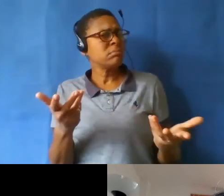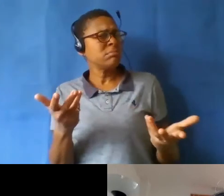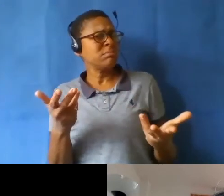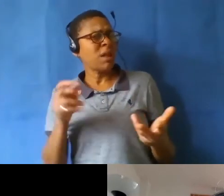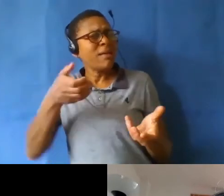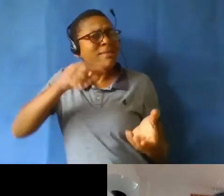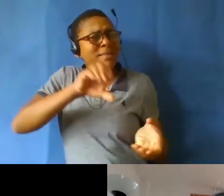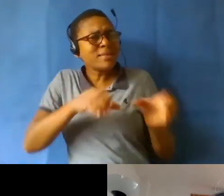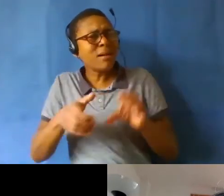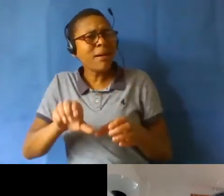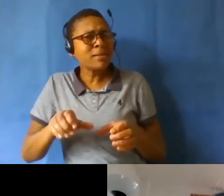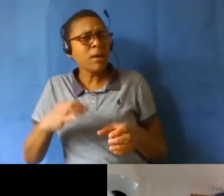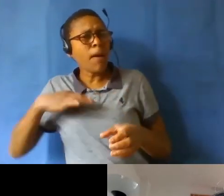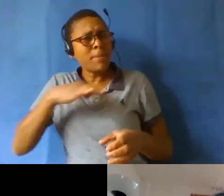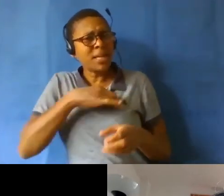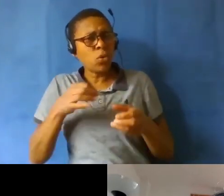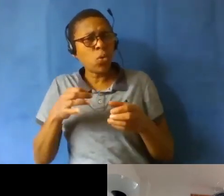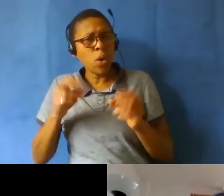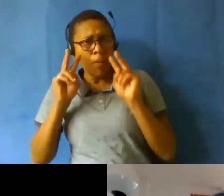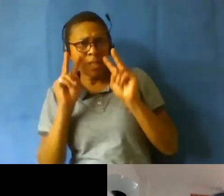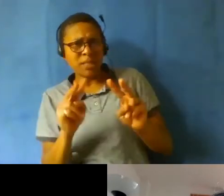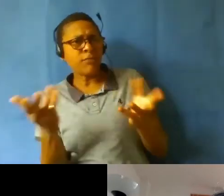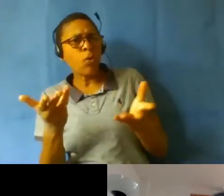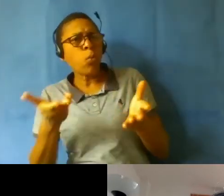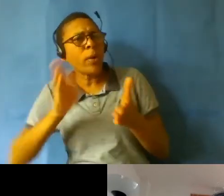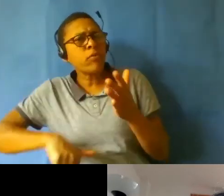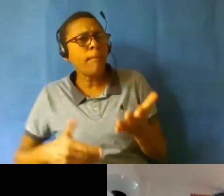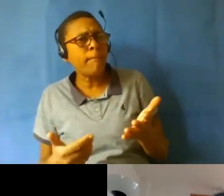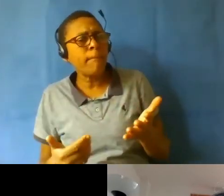professionals even in the global South are being trained by a certain